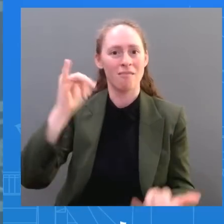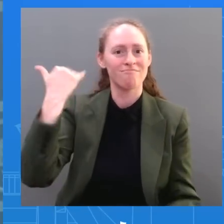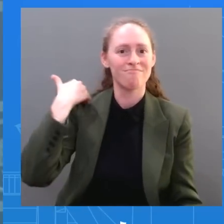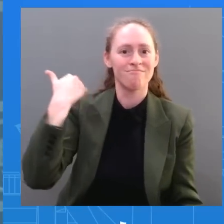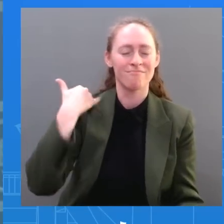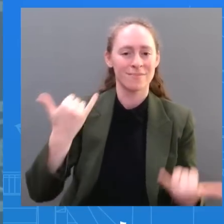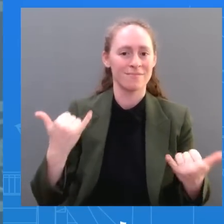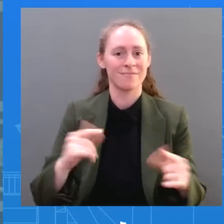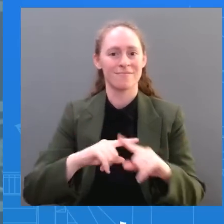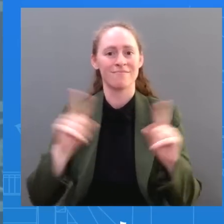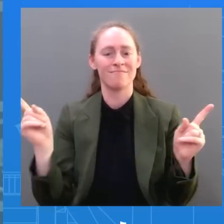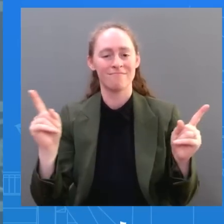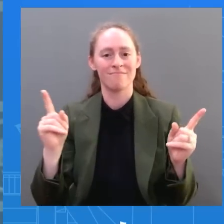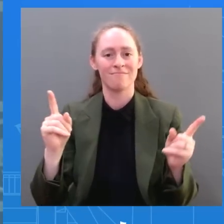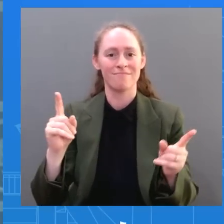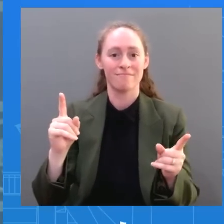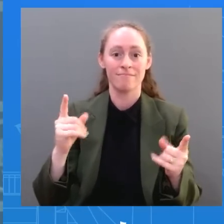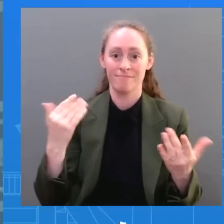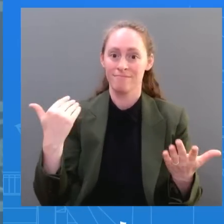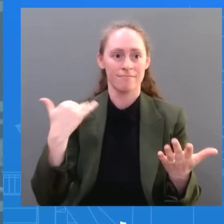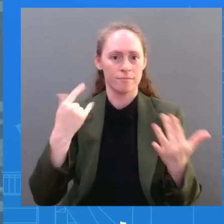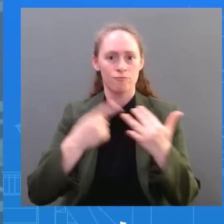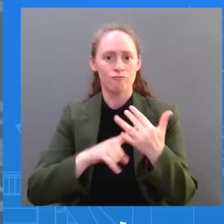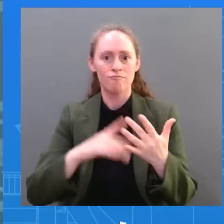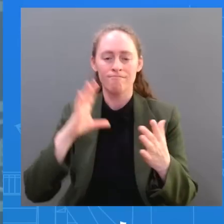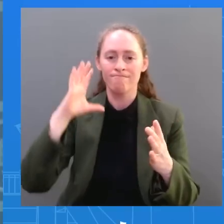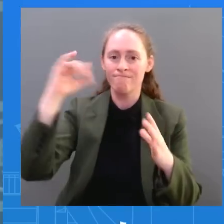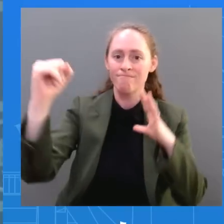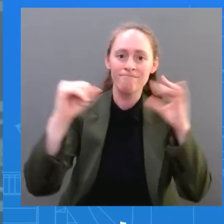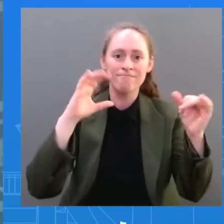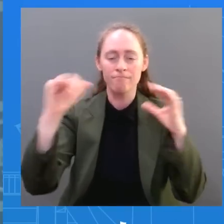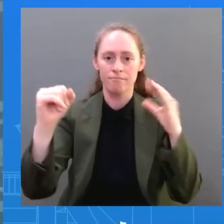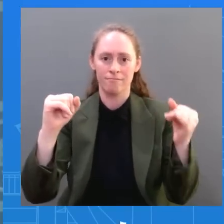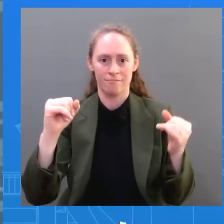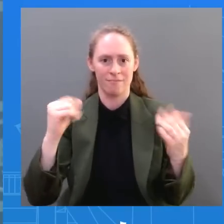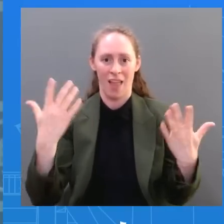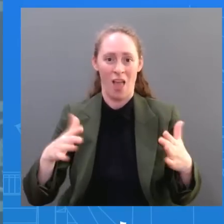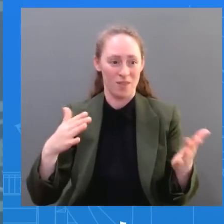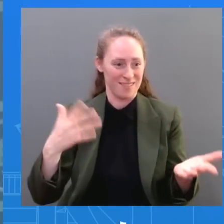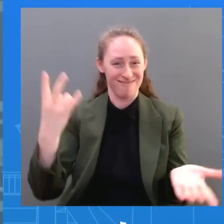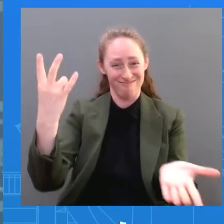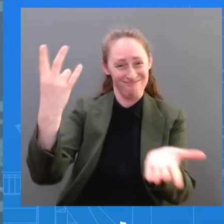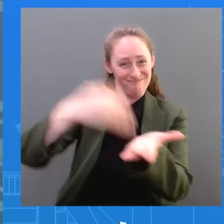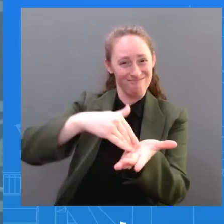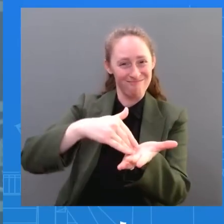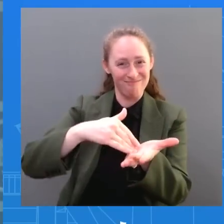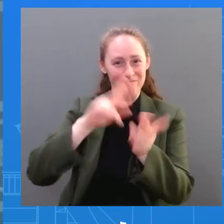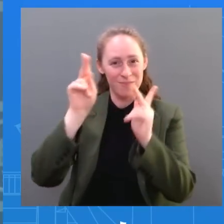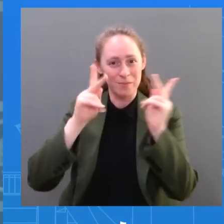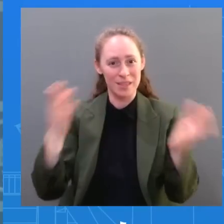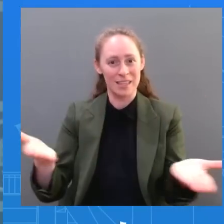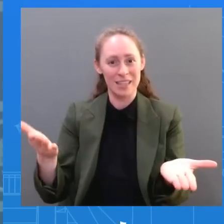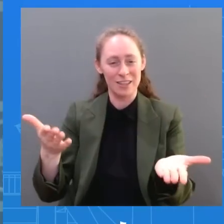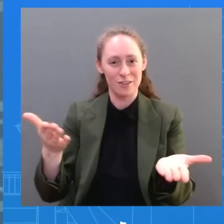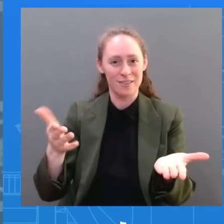in the South Lawn yesterday, military families and others, to celebrate Fourth of July, which was a wonderful event.